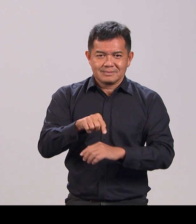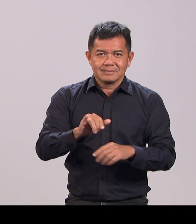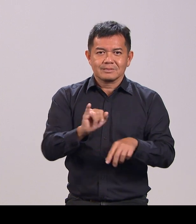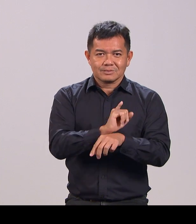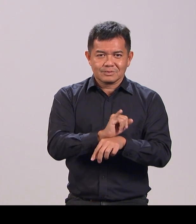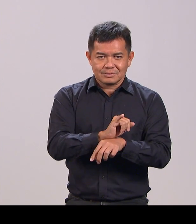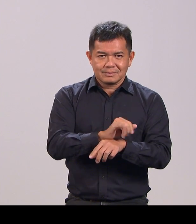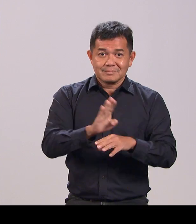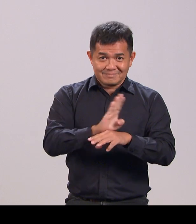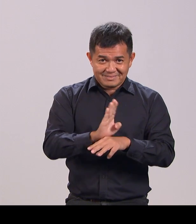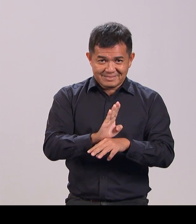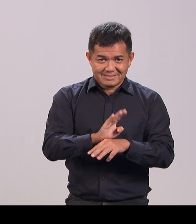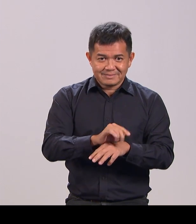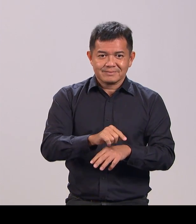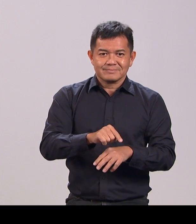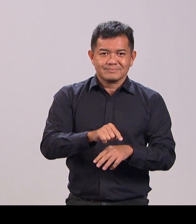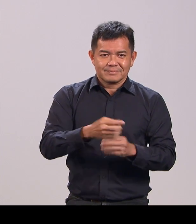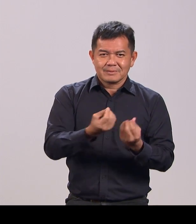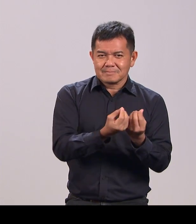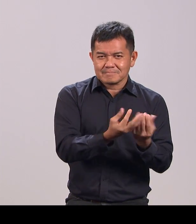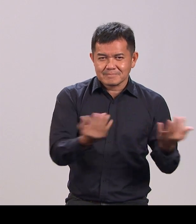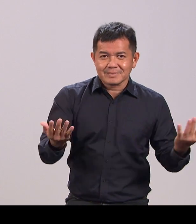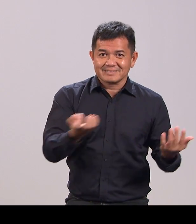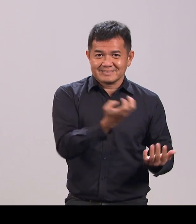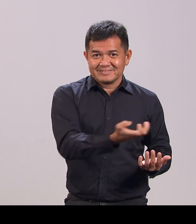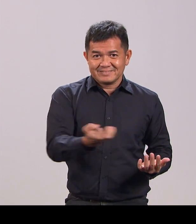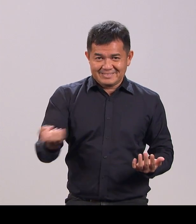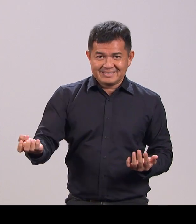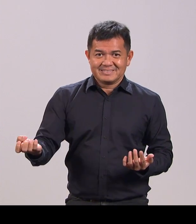Four years ago, HOPE Technik won a tender by Airbus.